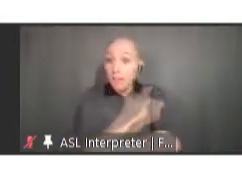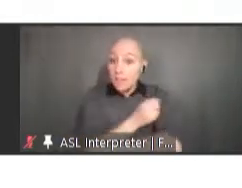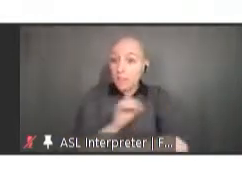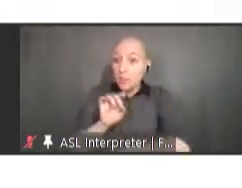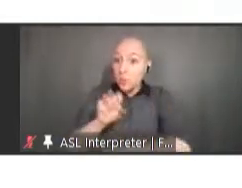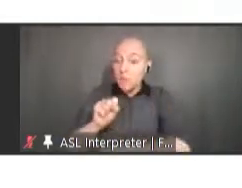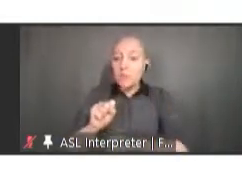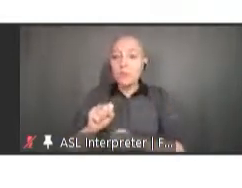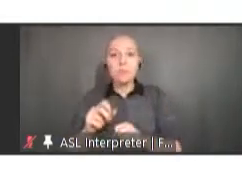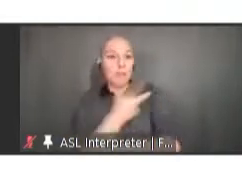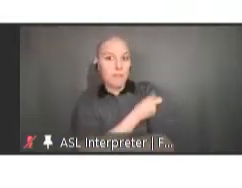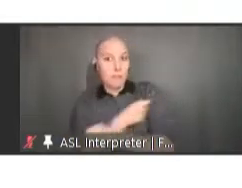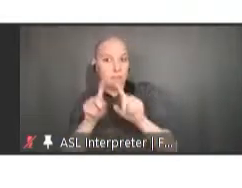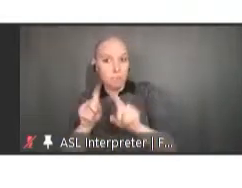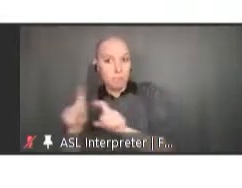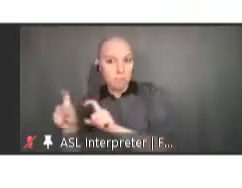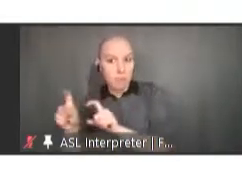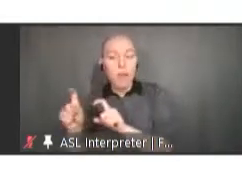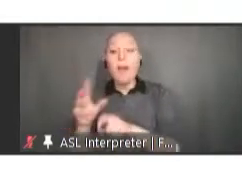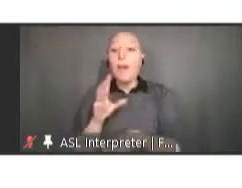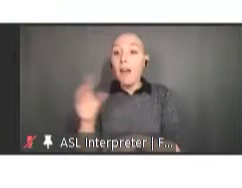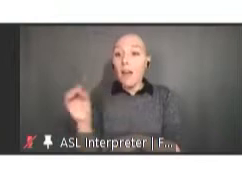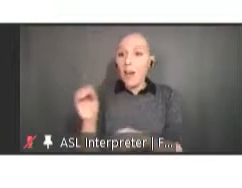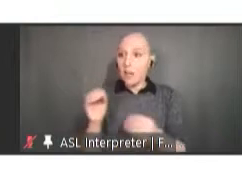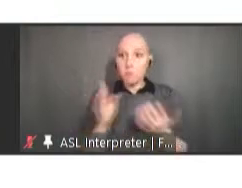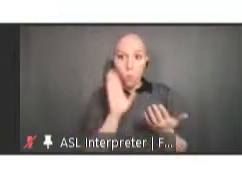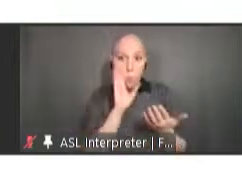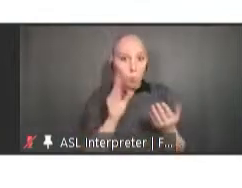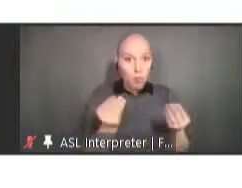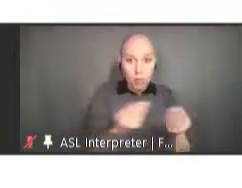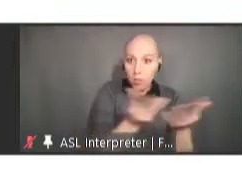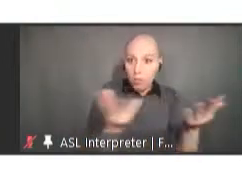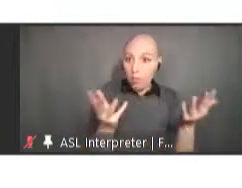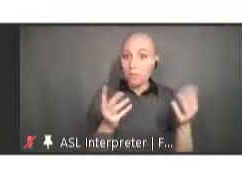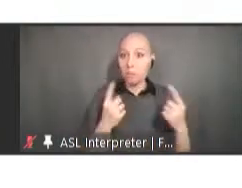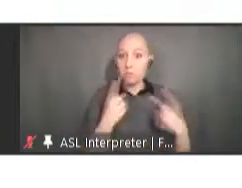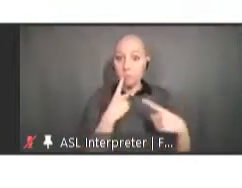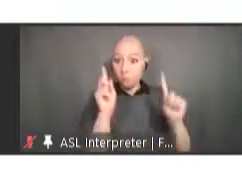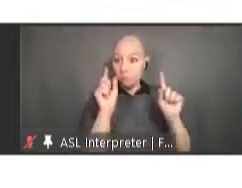At the population level, correlates of protection can provide insights into public health measures,